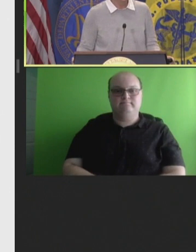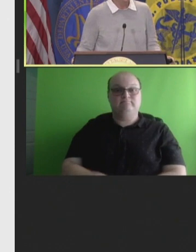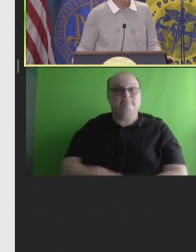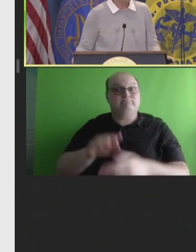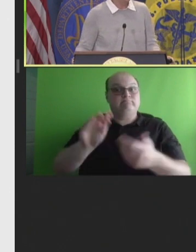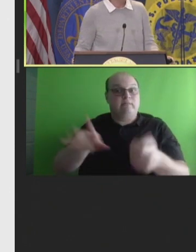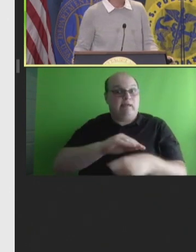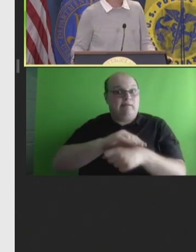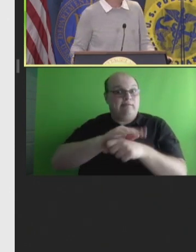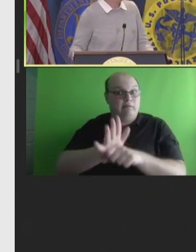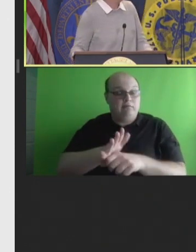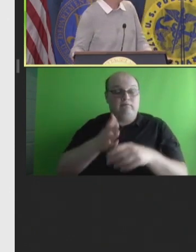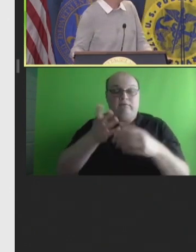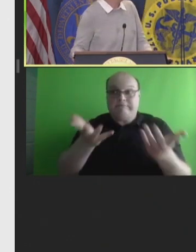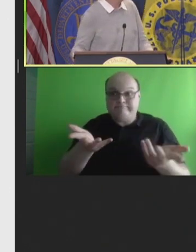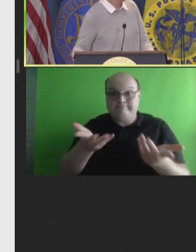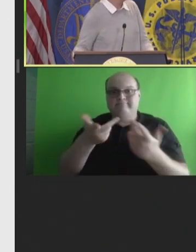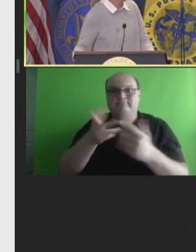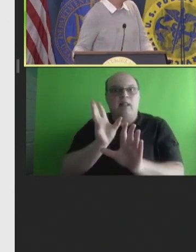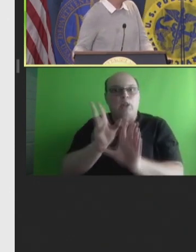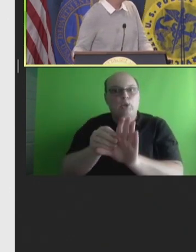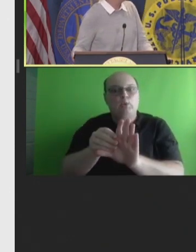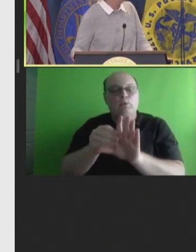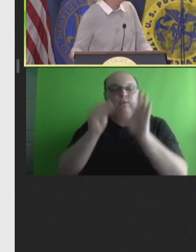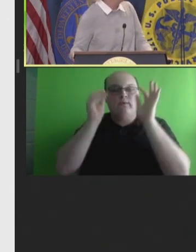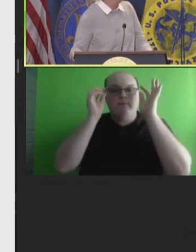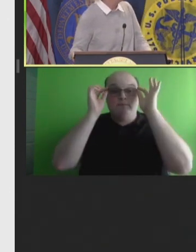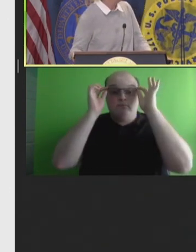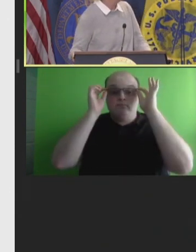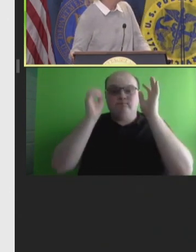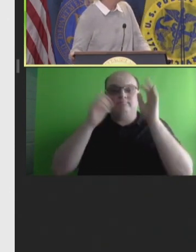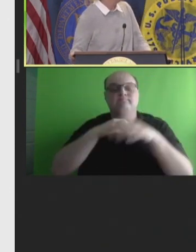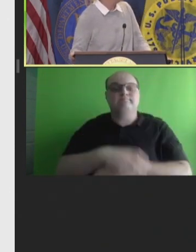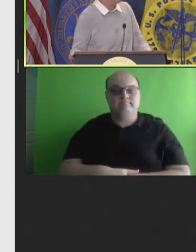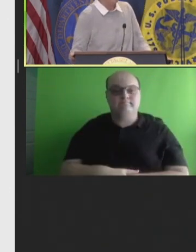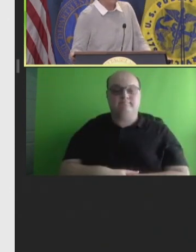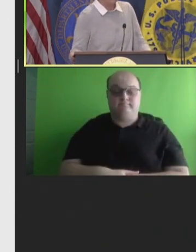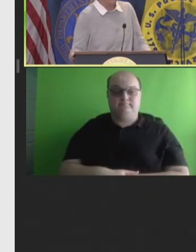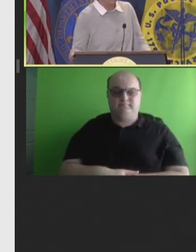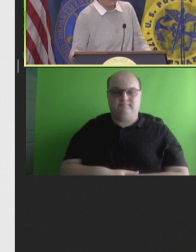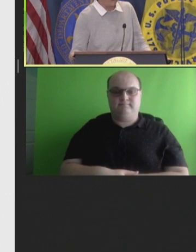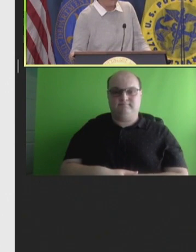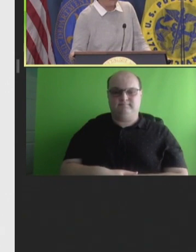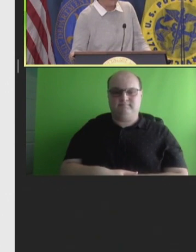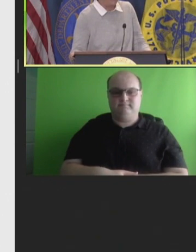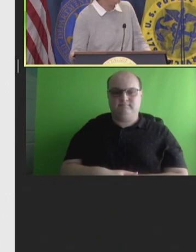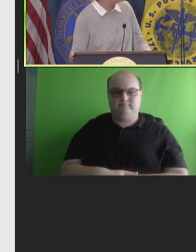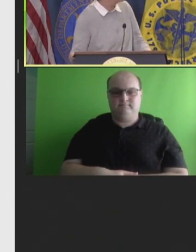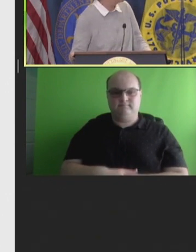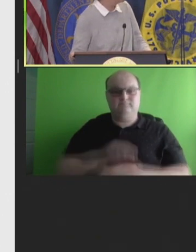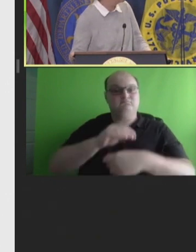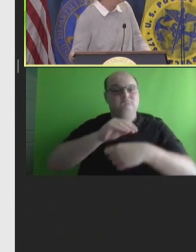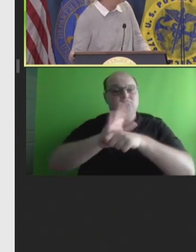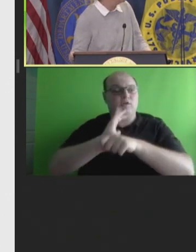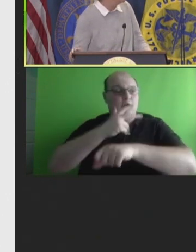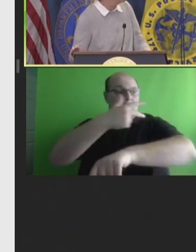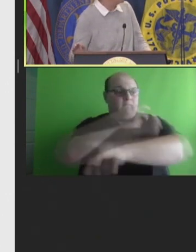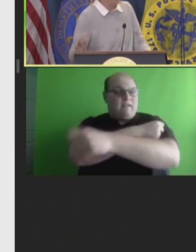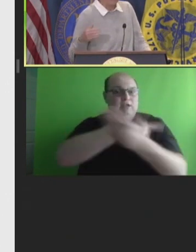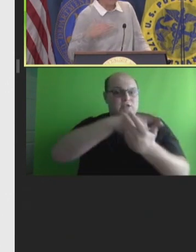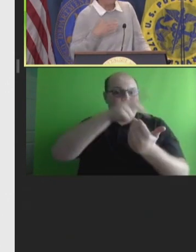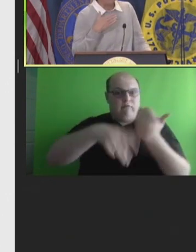And the investment that came with building the COVID vaccination program when you compare that